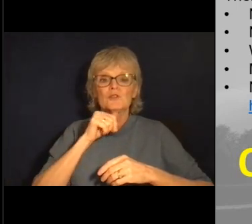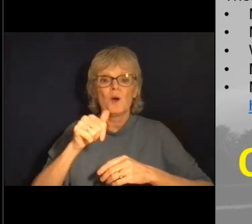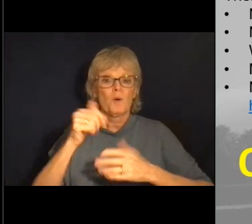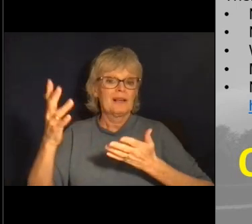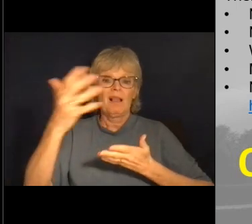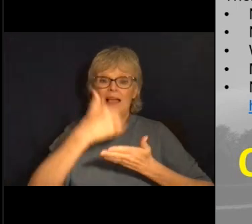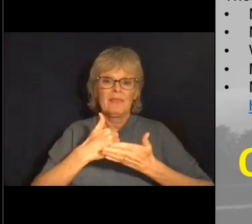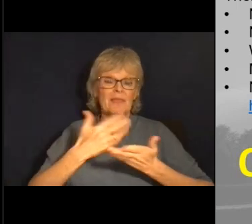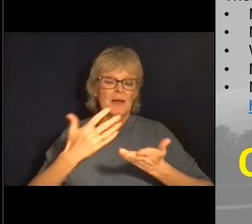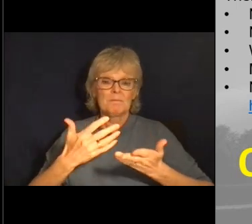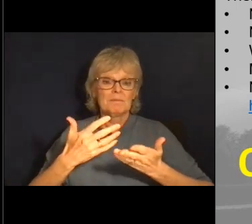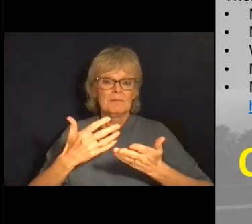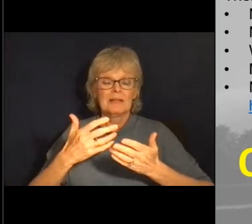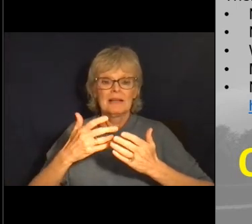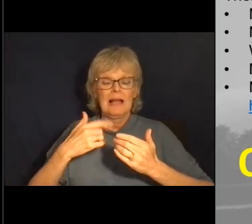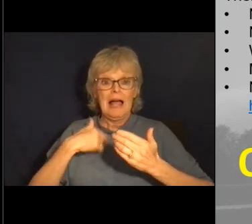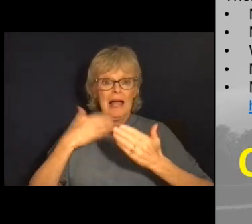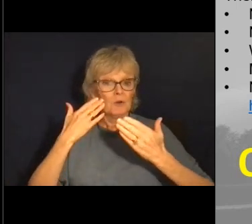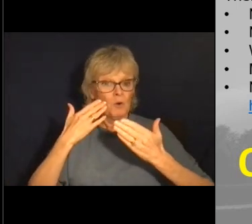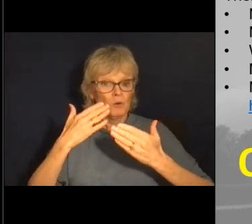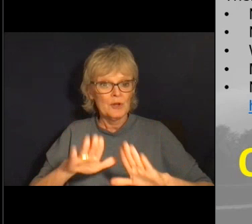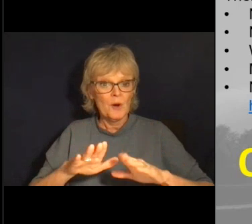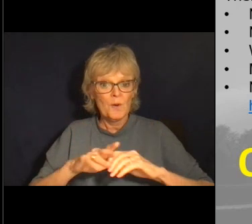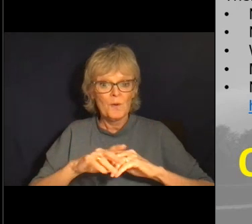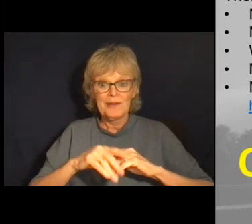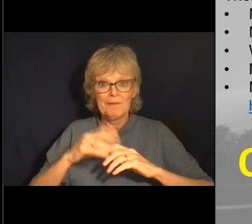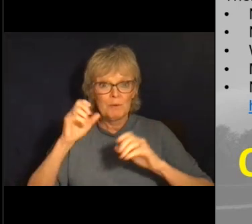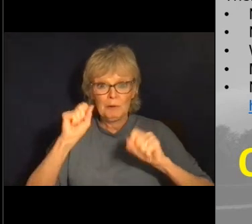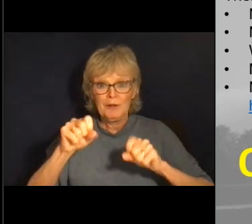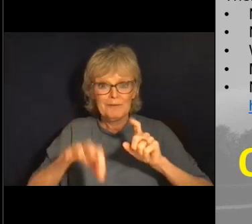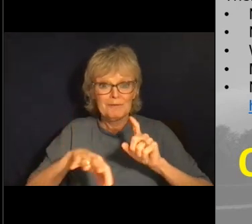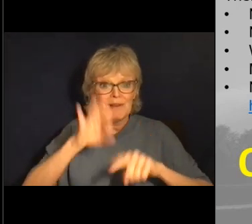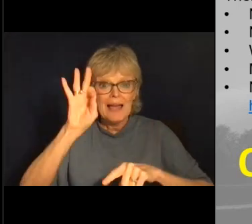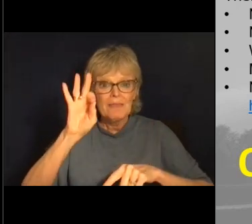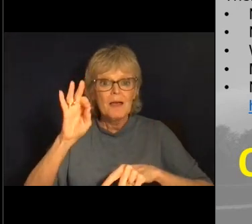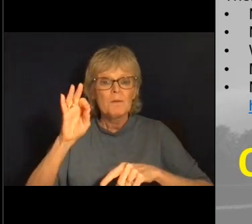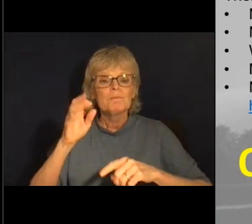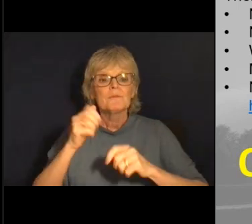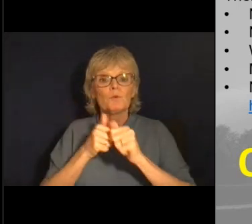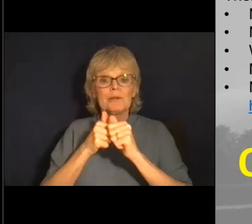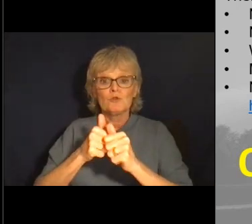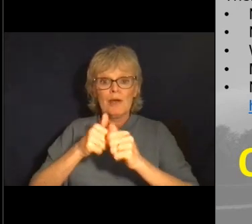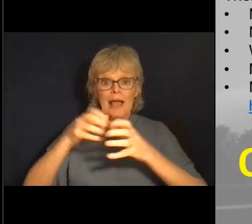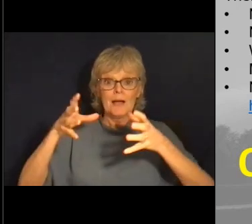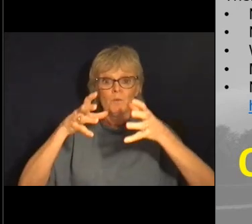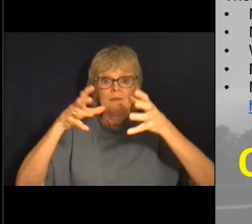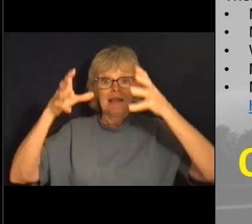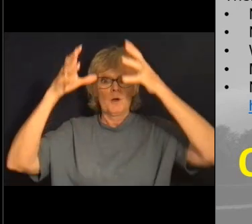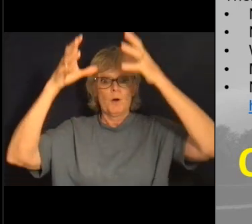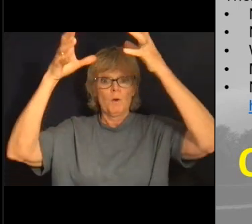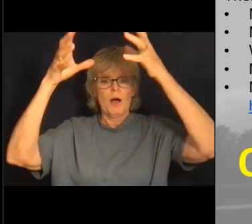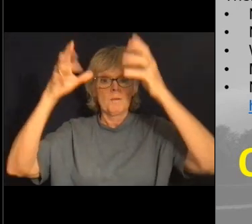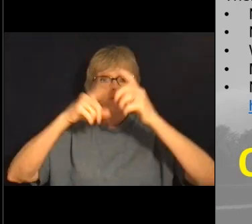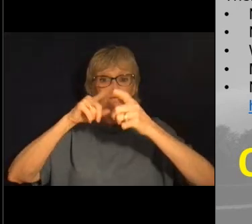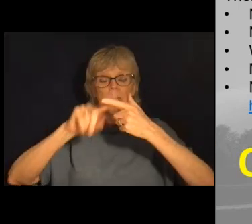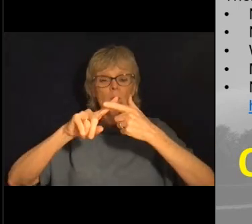In a lot of these cases, I don't know if we'd even be able to find them. We track them on the way up, but once that balloon pops and the instrument comes back down to the ground,